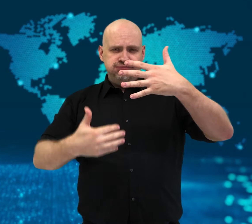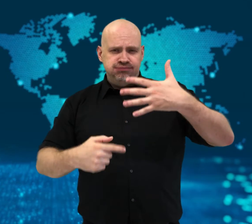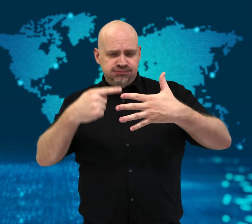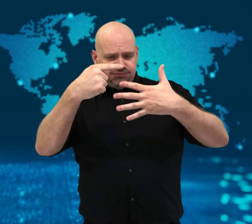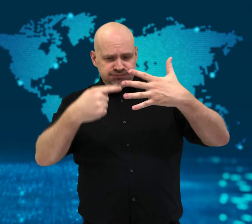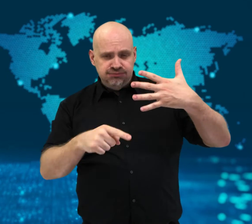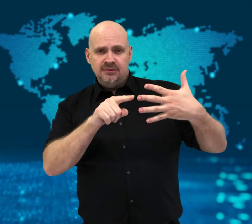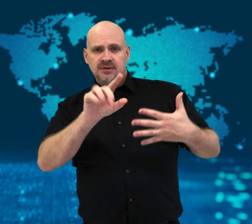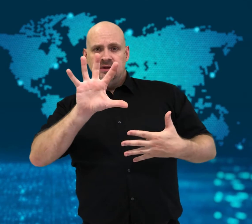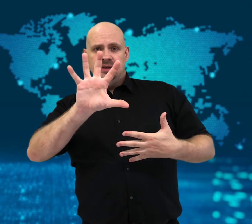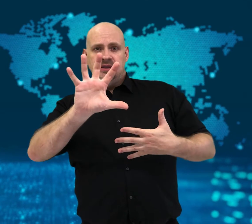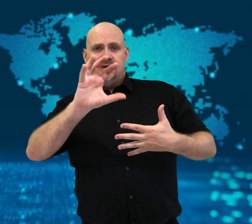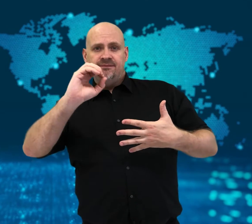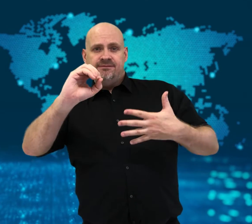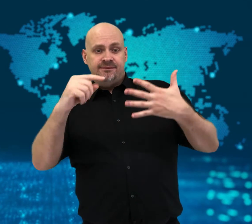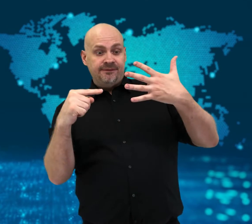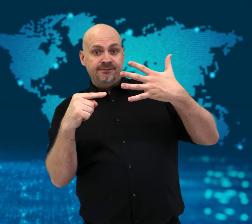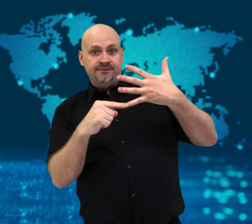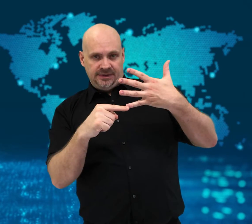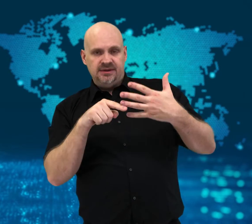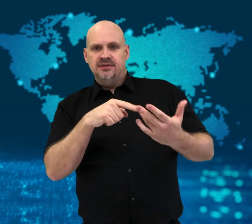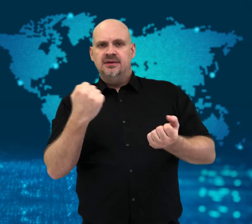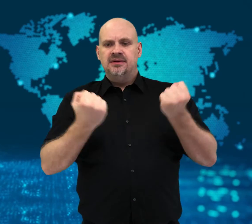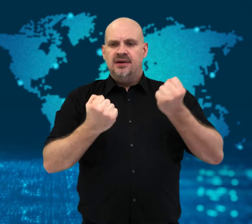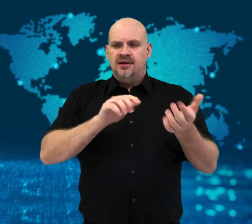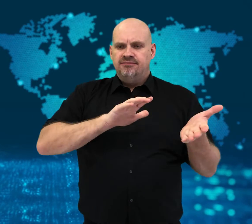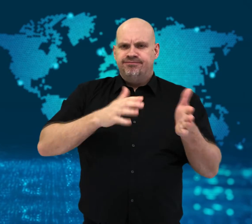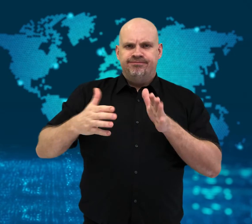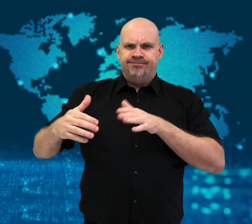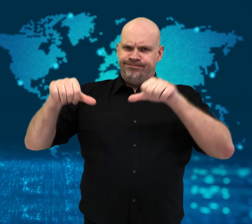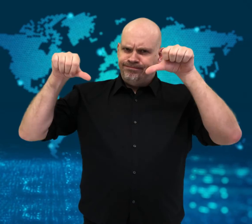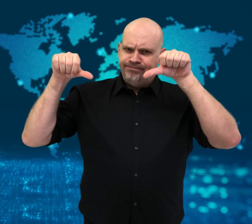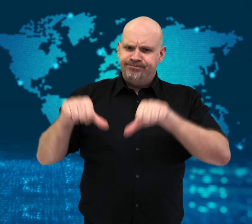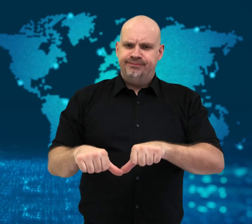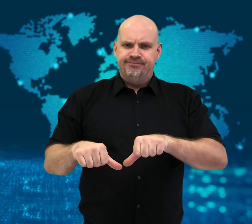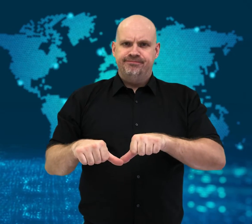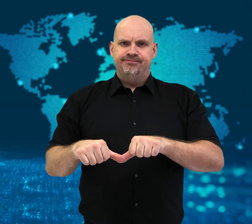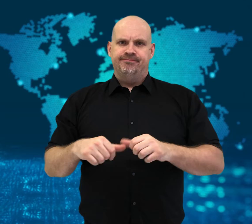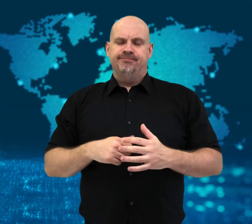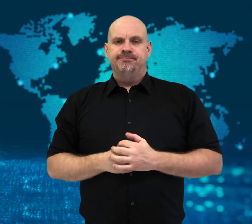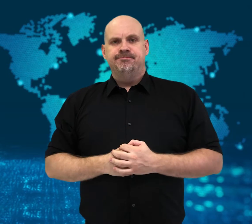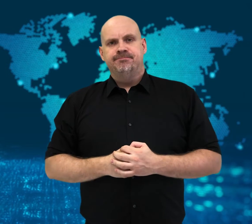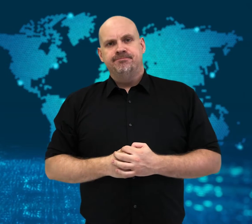worst death rate for car accidents.